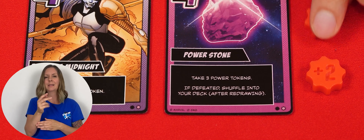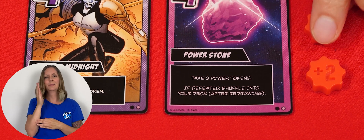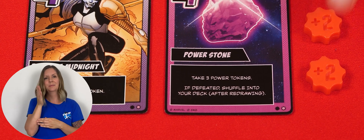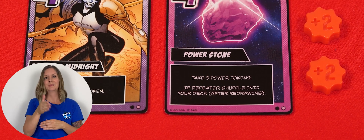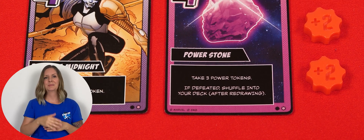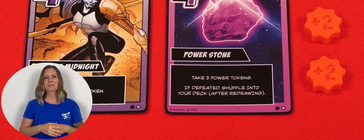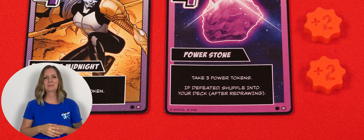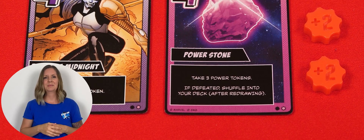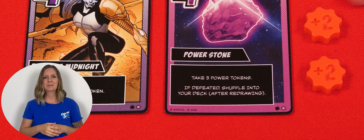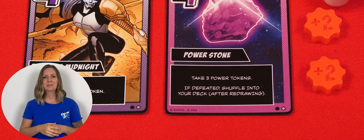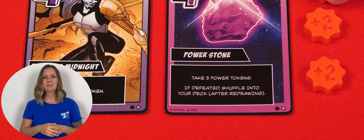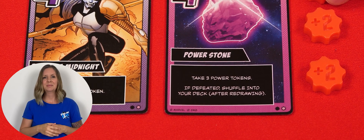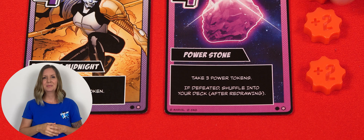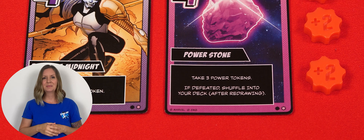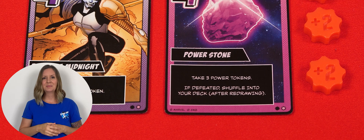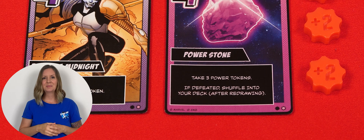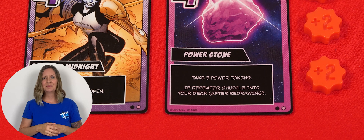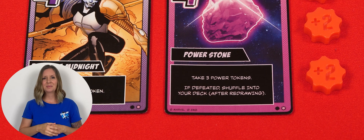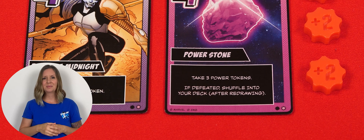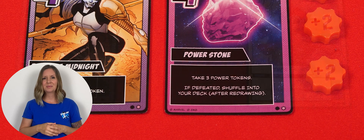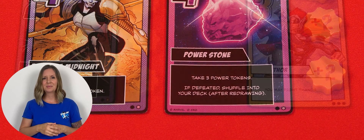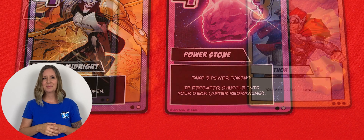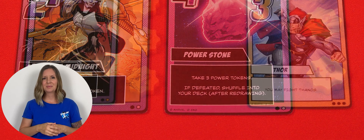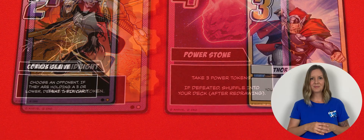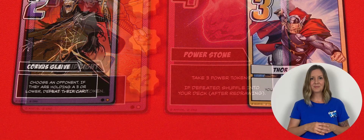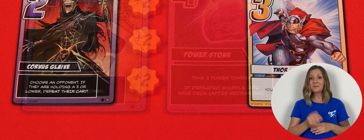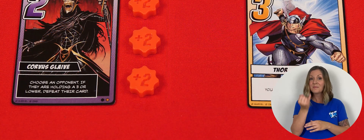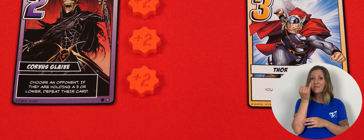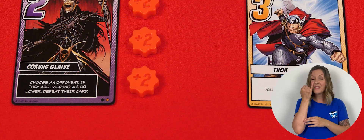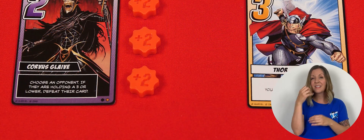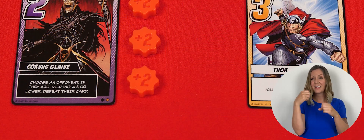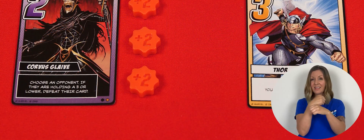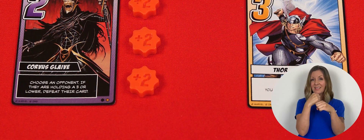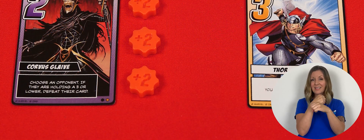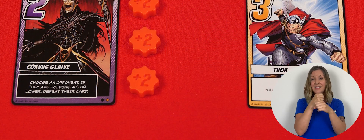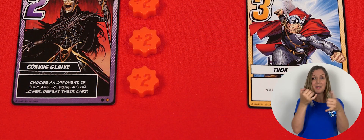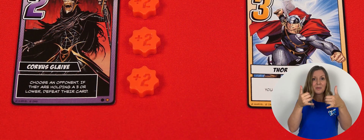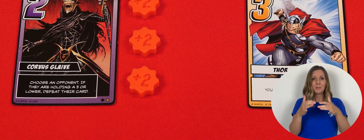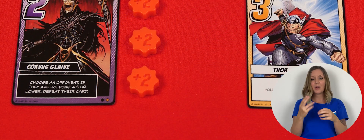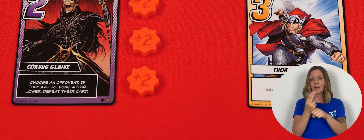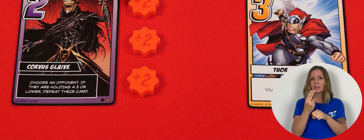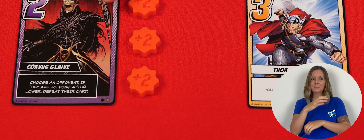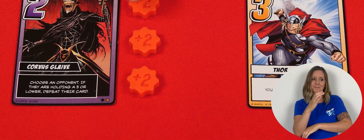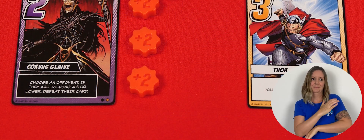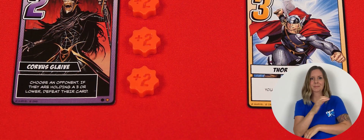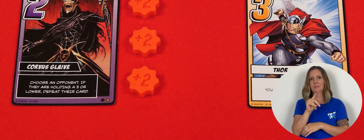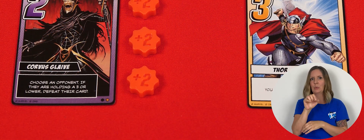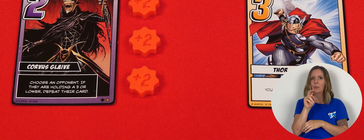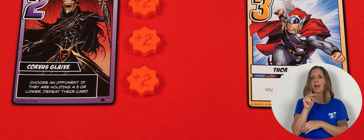get a total of 3 Power Tokens. During a fight, a player with a Power Token must spend it